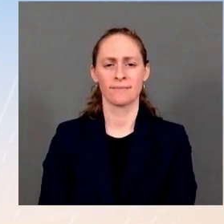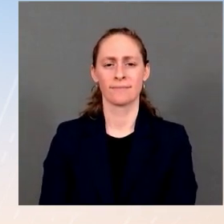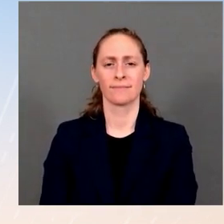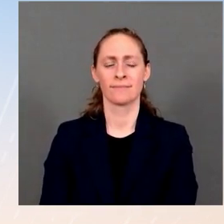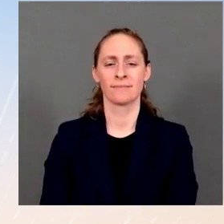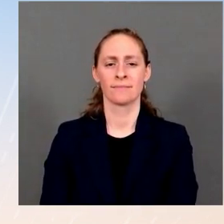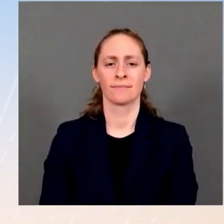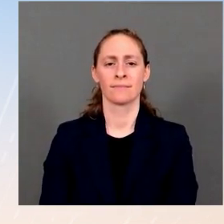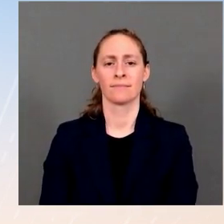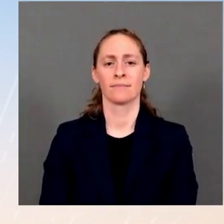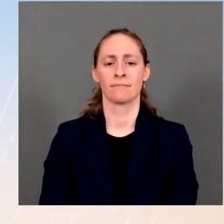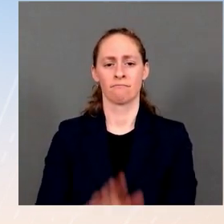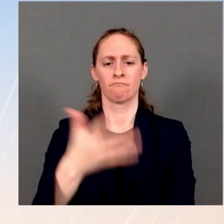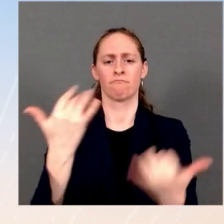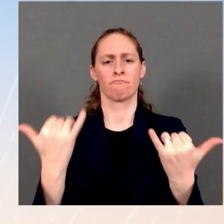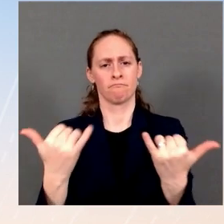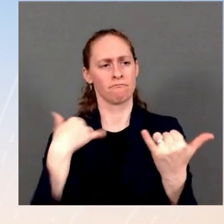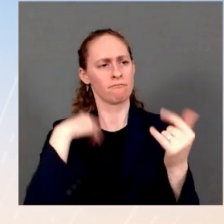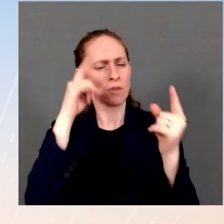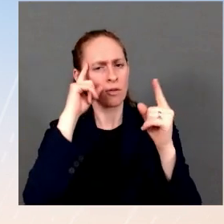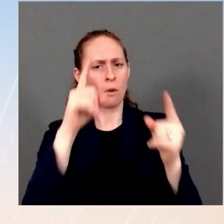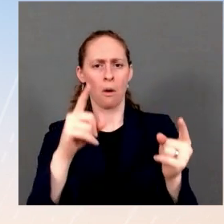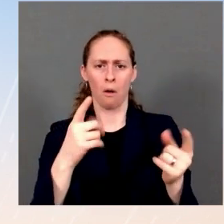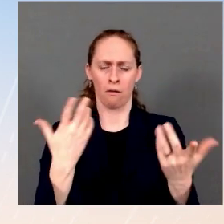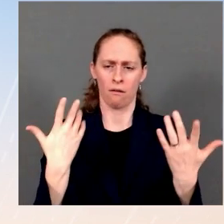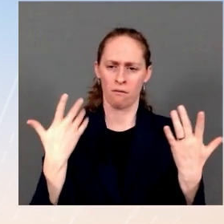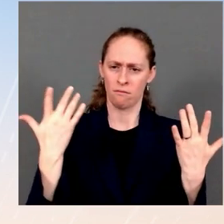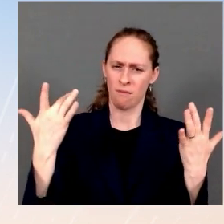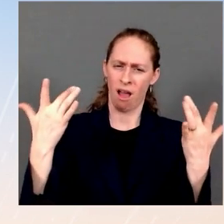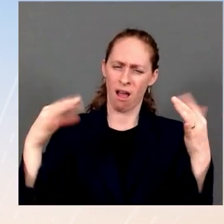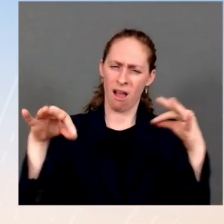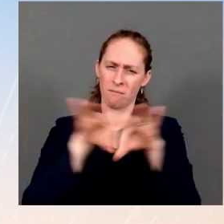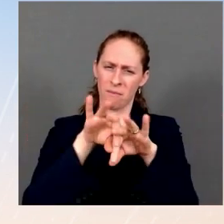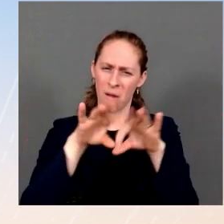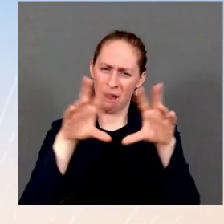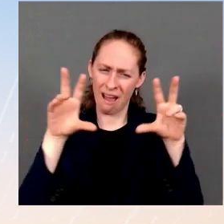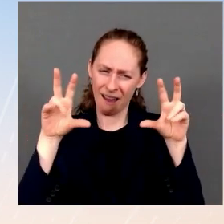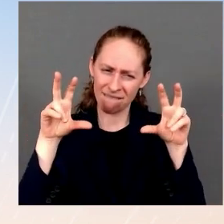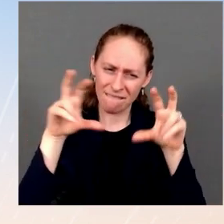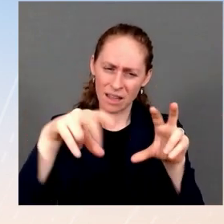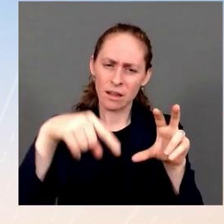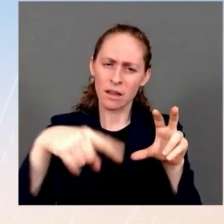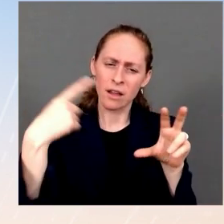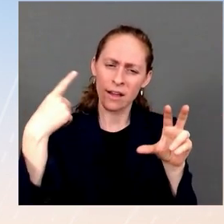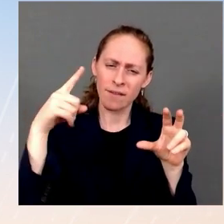to take on the lead pipe crisis around the country yields $3 of benefits. It's going to unlock good jobs.